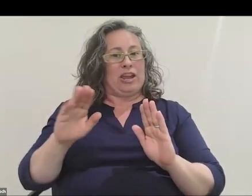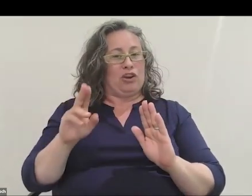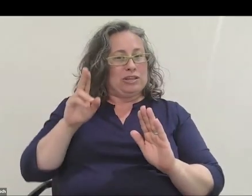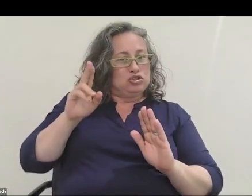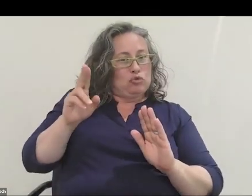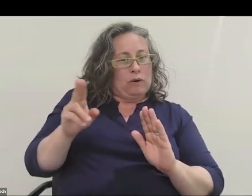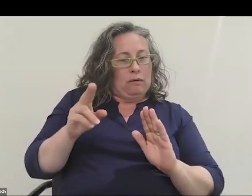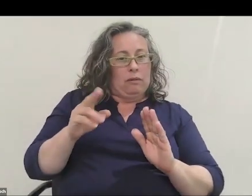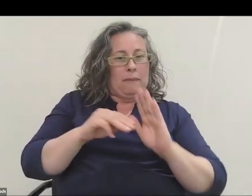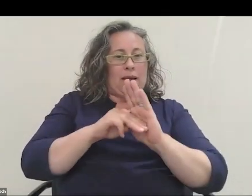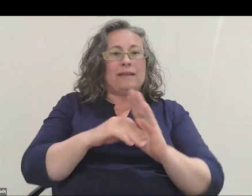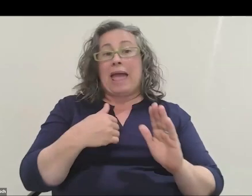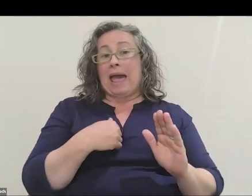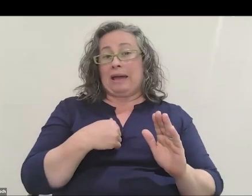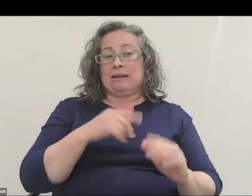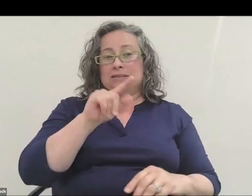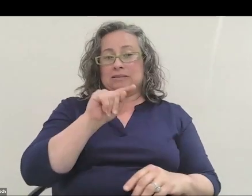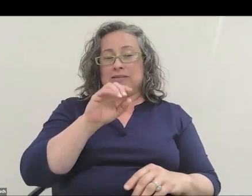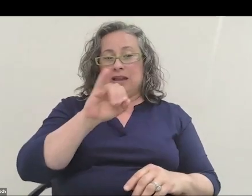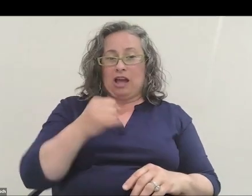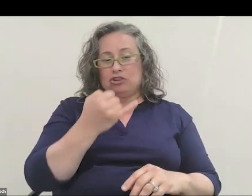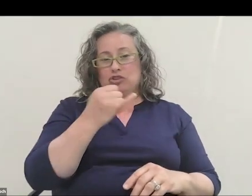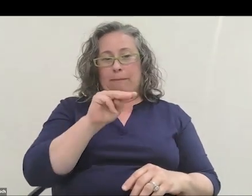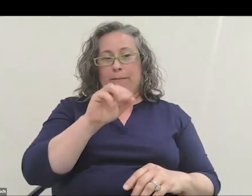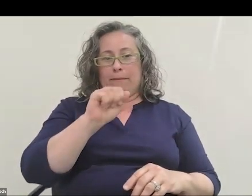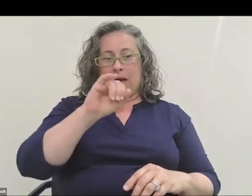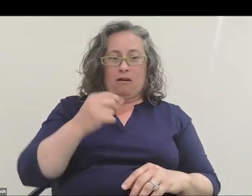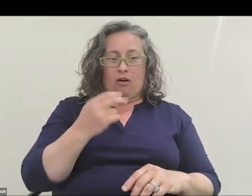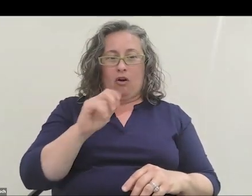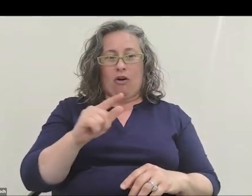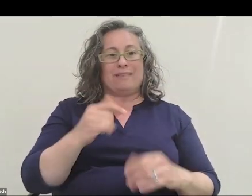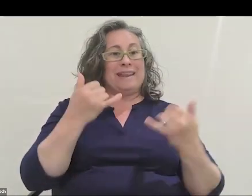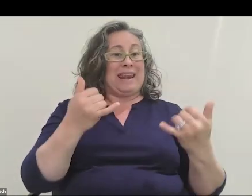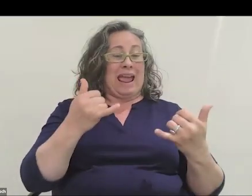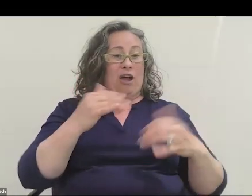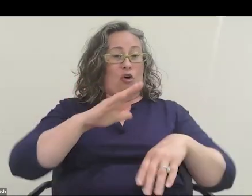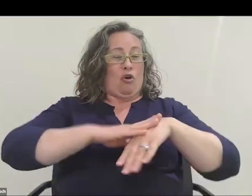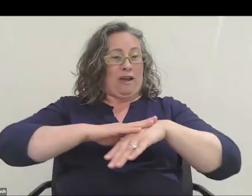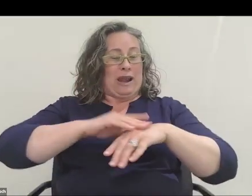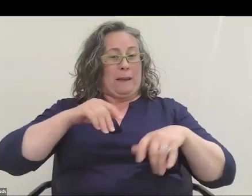they had a Taj Mahal, which is photoed here, and it's on top of a piano. It's that large. This model was made